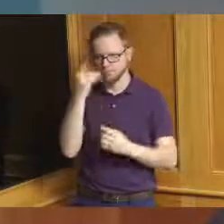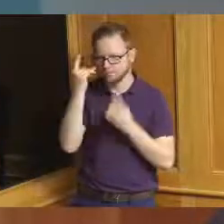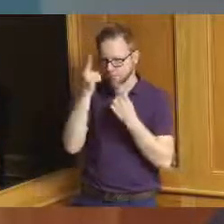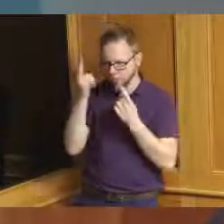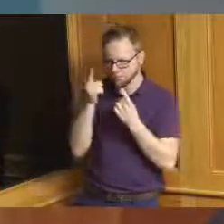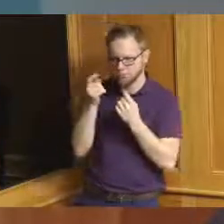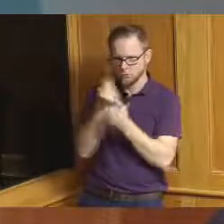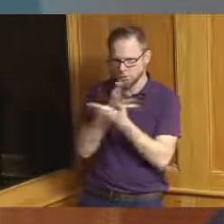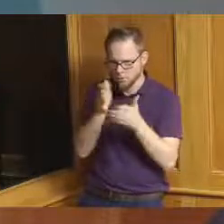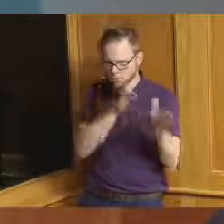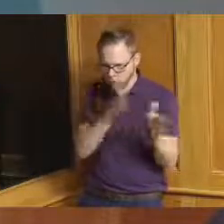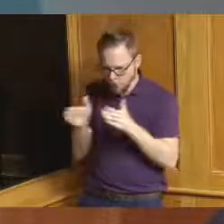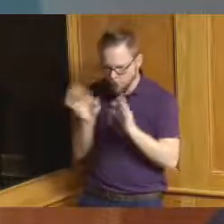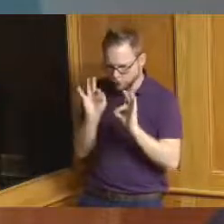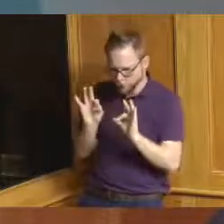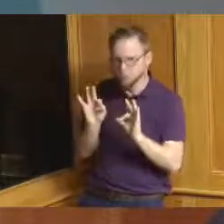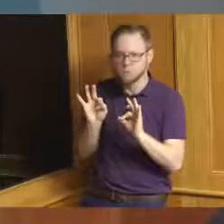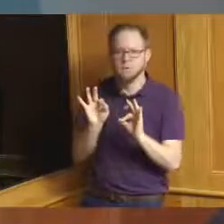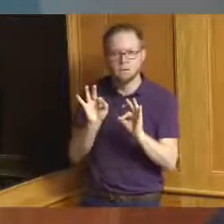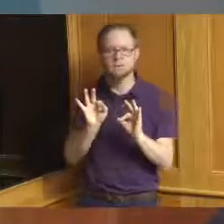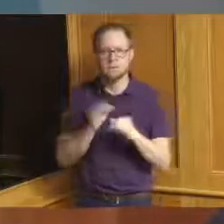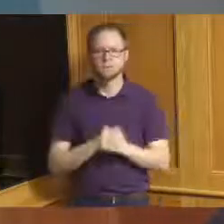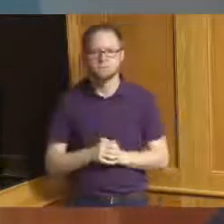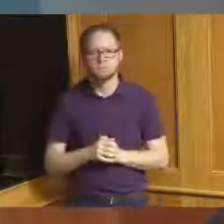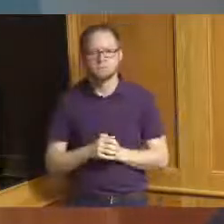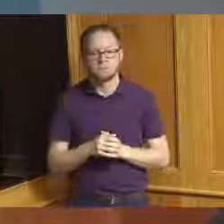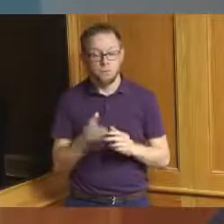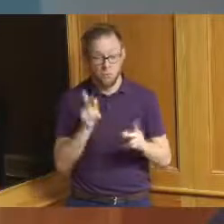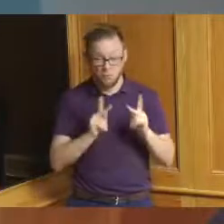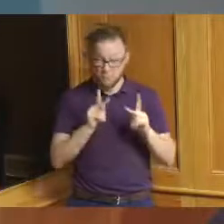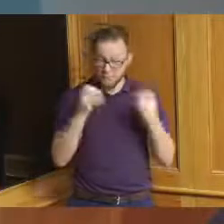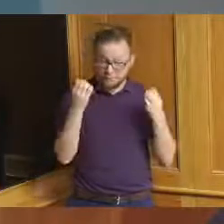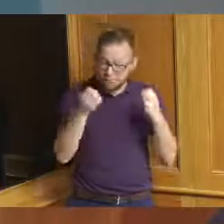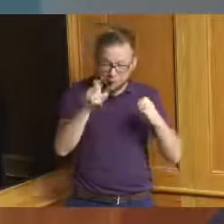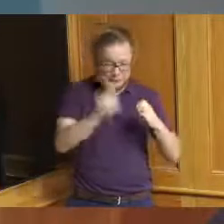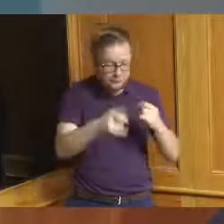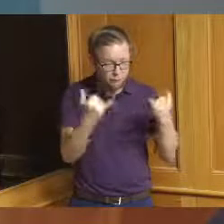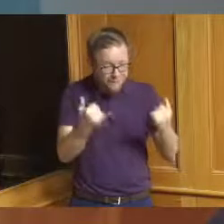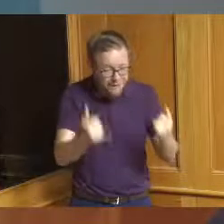and we have been able to hit immediate needs and then look forward to next year's conversations